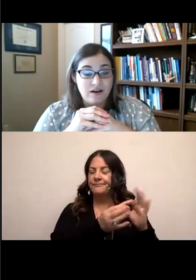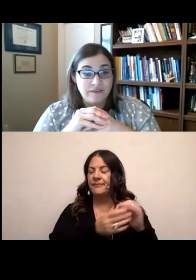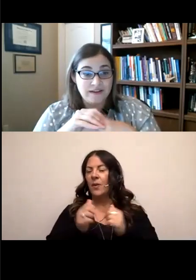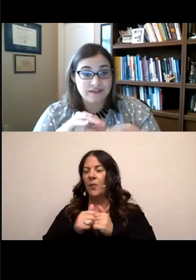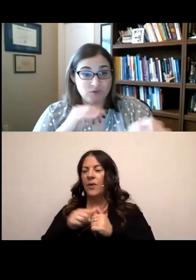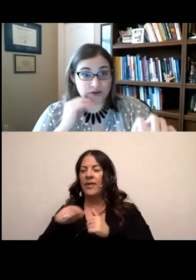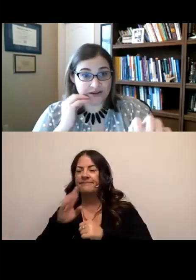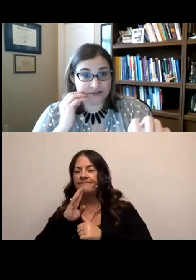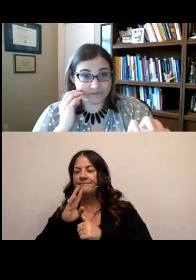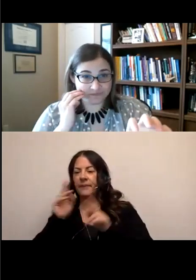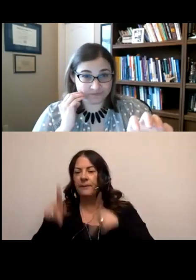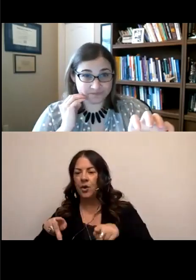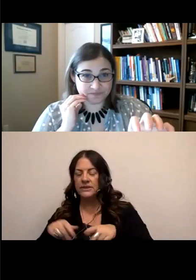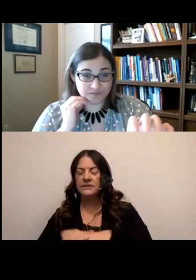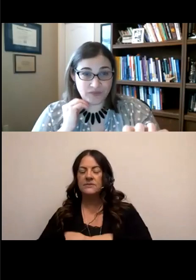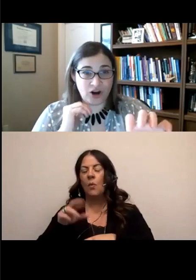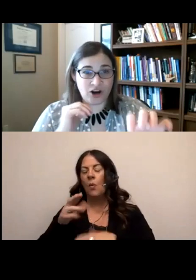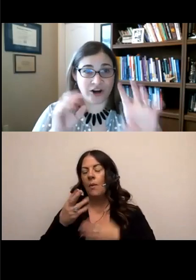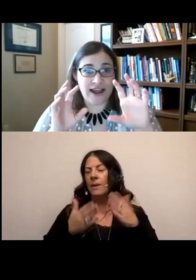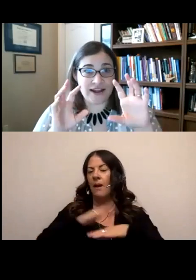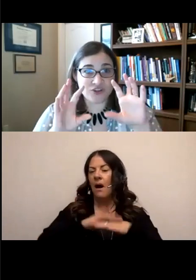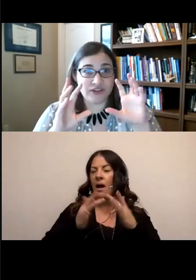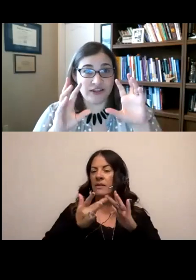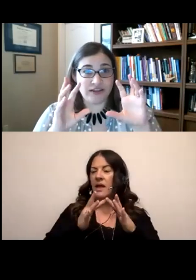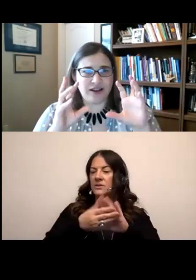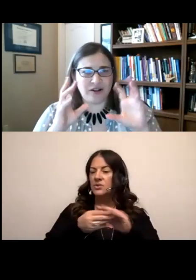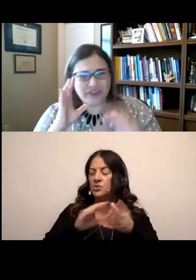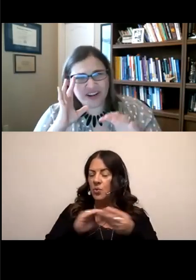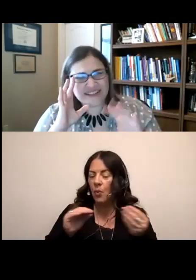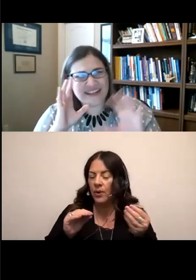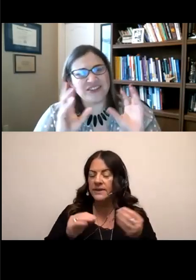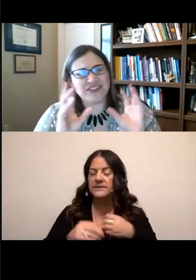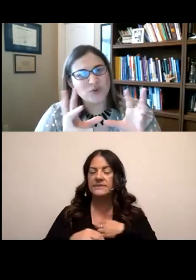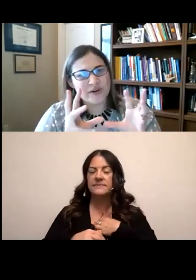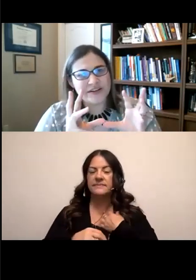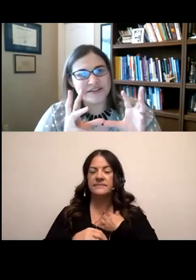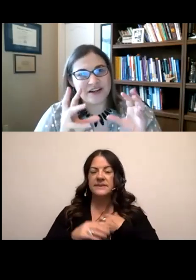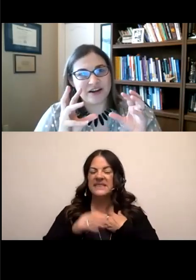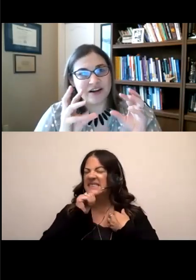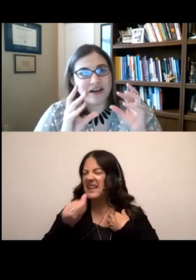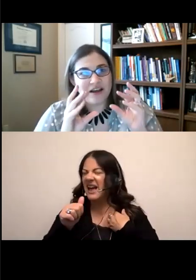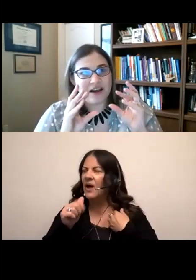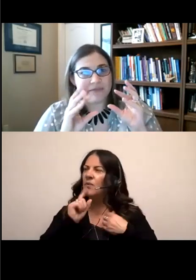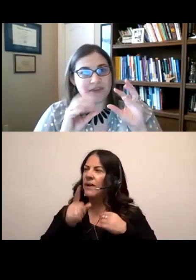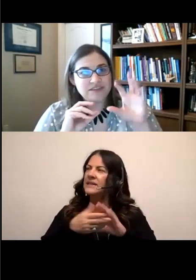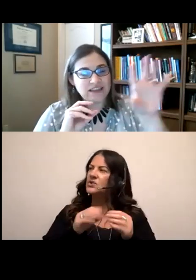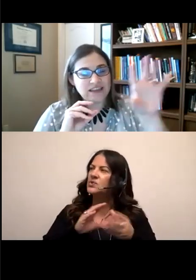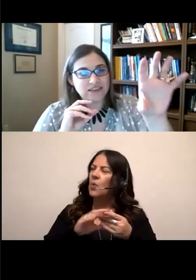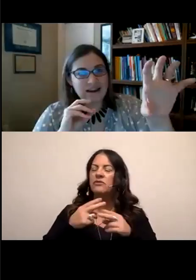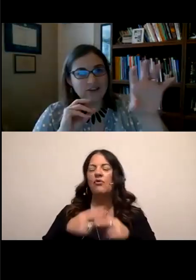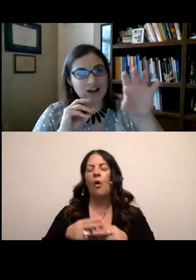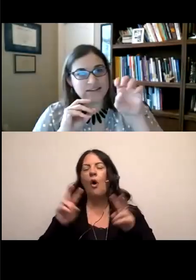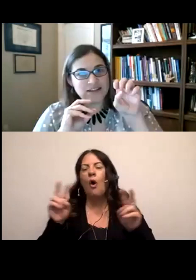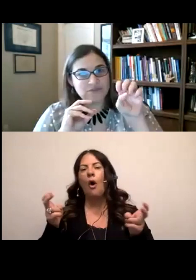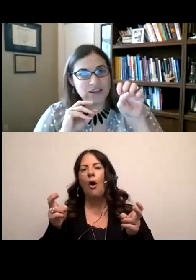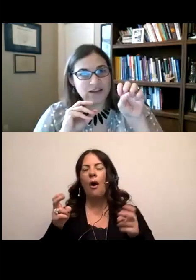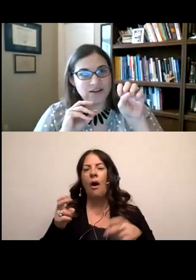ONLINE STORIES THEY ARE NOT ACTUALLY STORIES, THEY HAVE TAKEN LIVE CONTENT FROM THE INTERNET